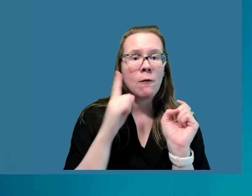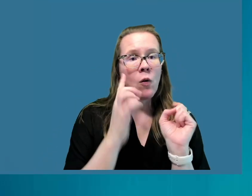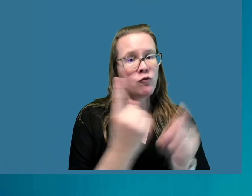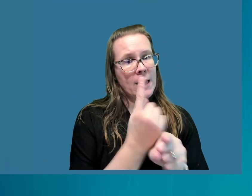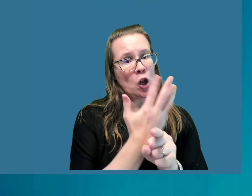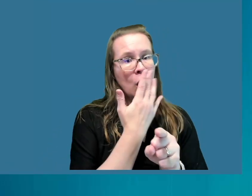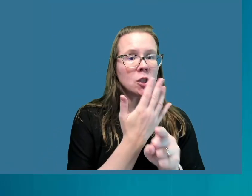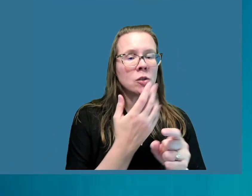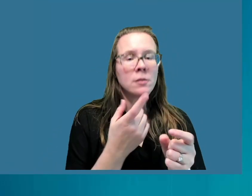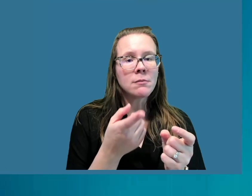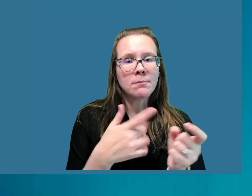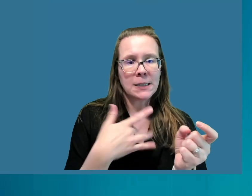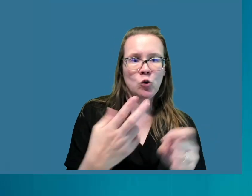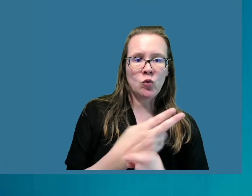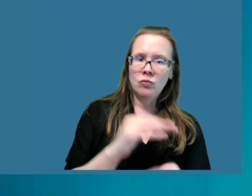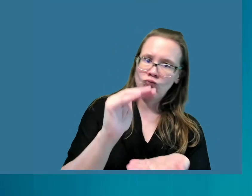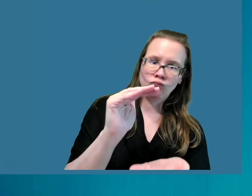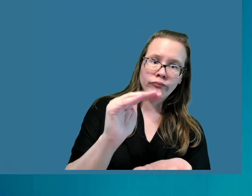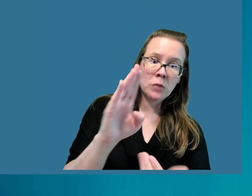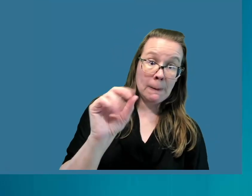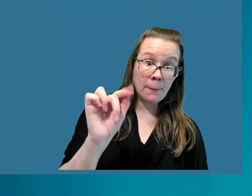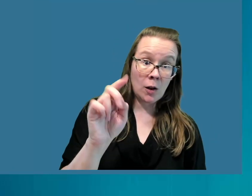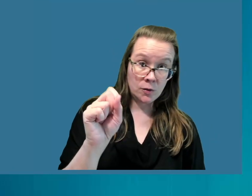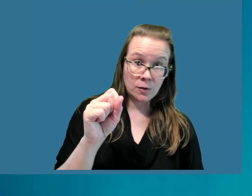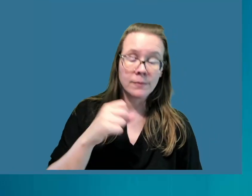if you want to get like a smaller--there's--they come in two sizes. So if you get the smaller ones,